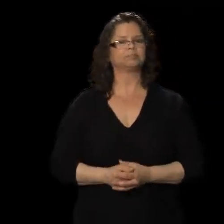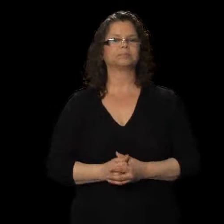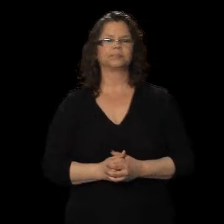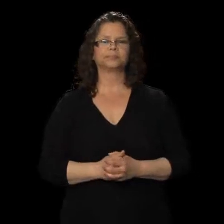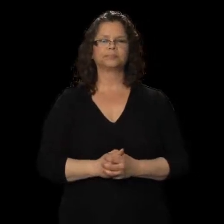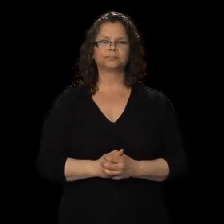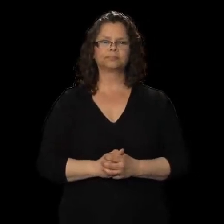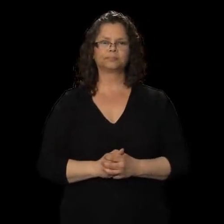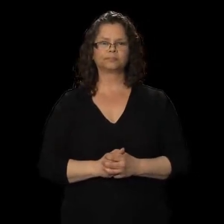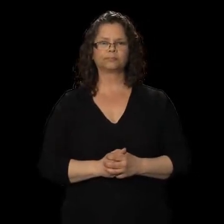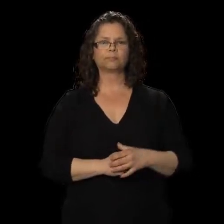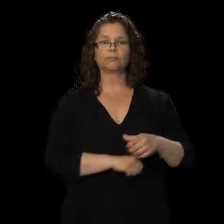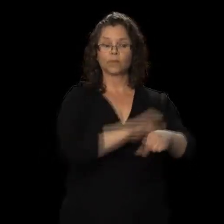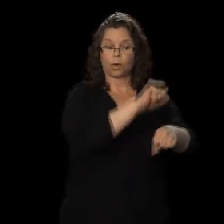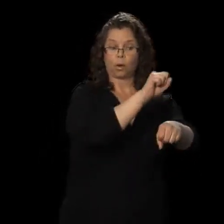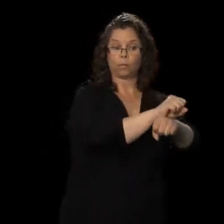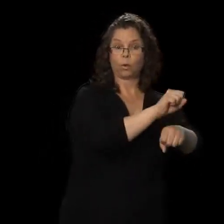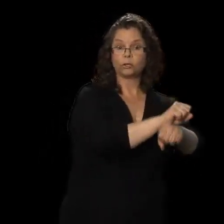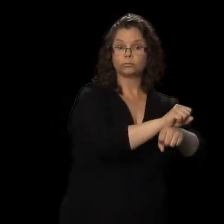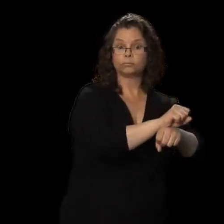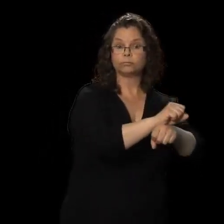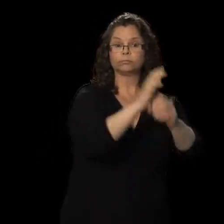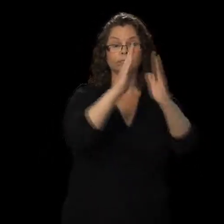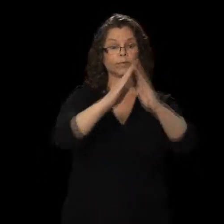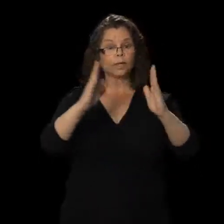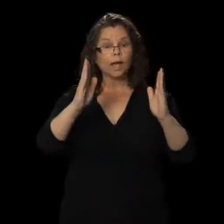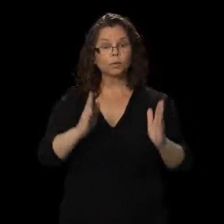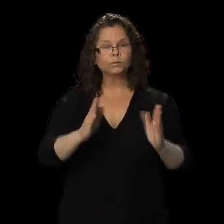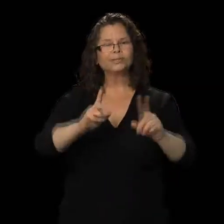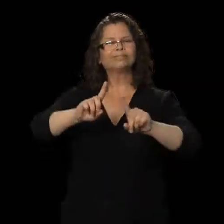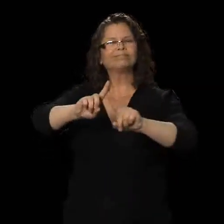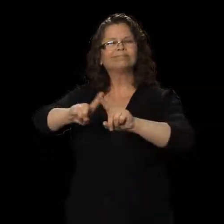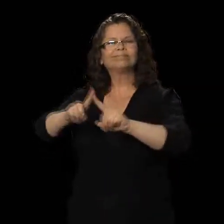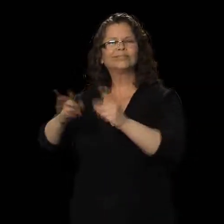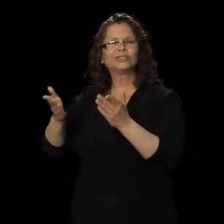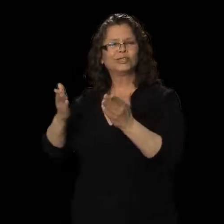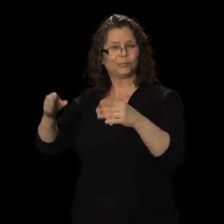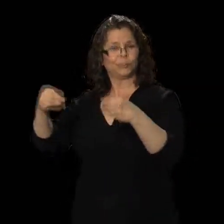Employers, housing providers, service providers and